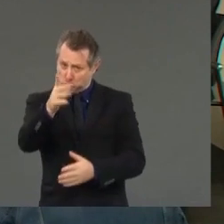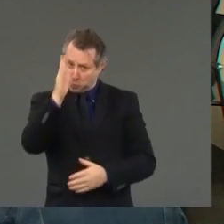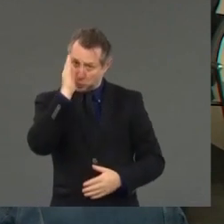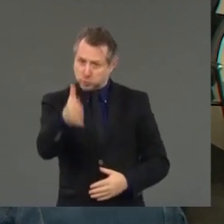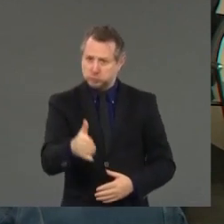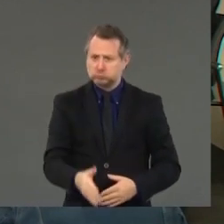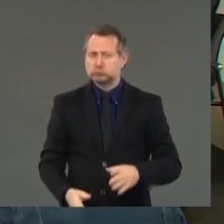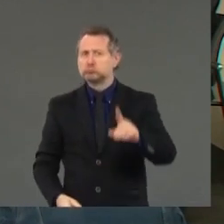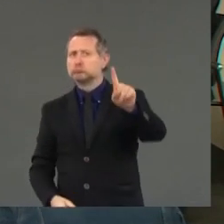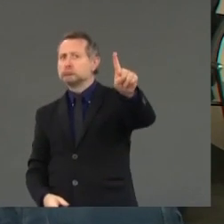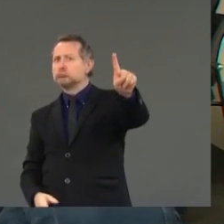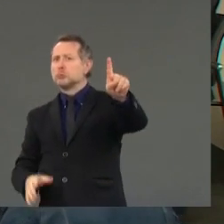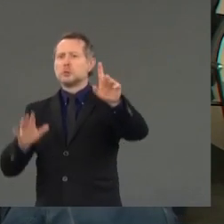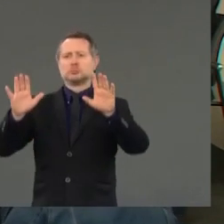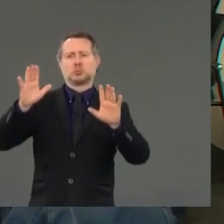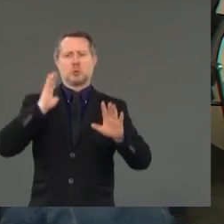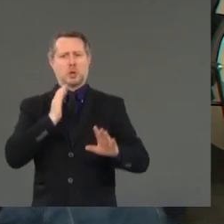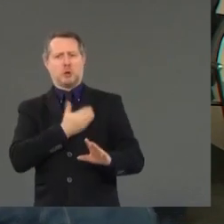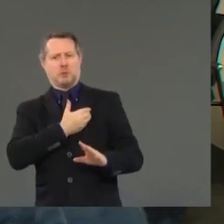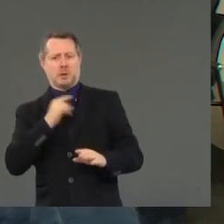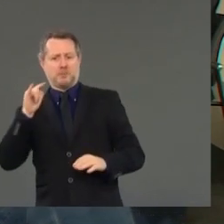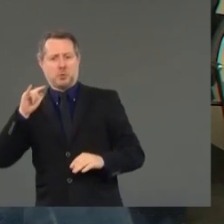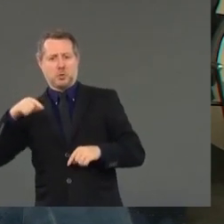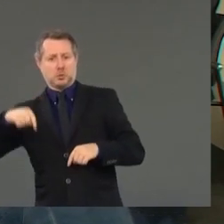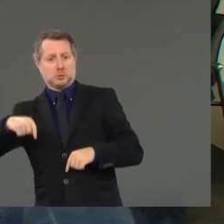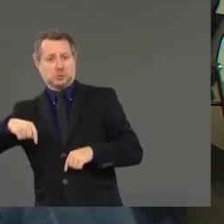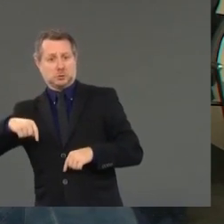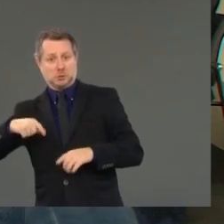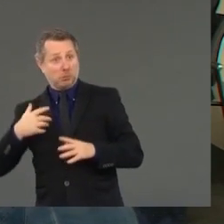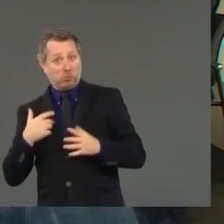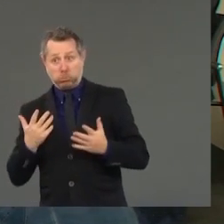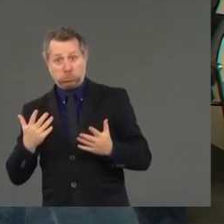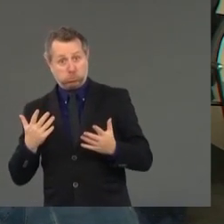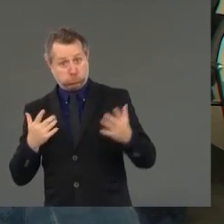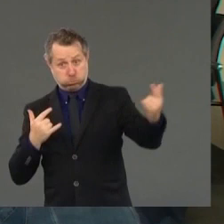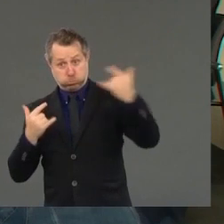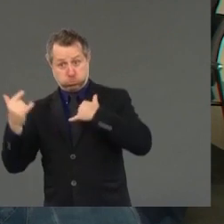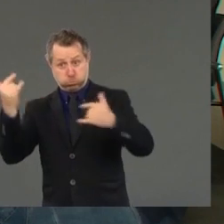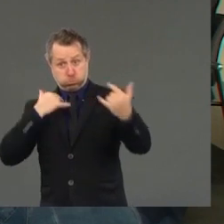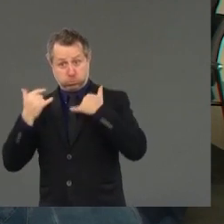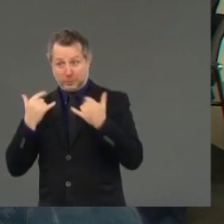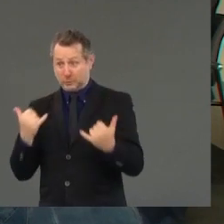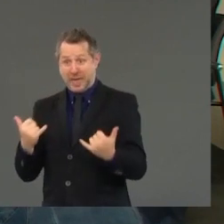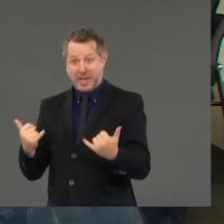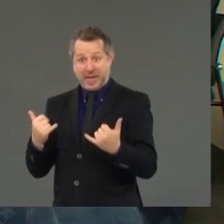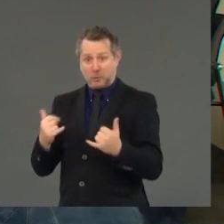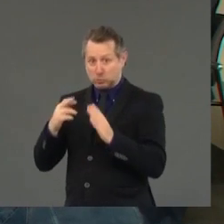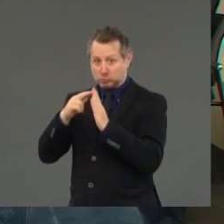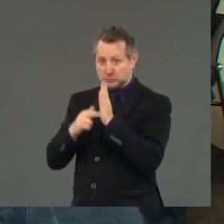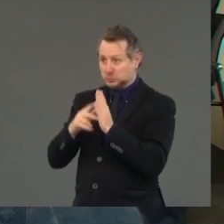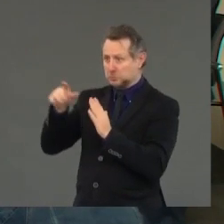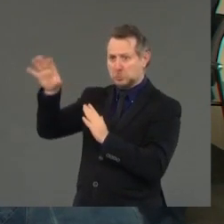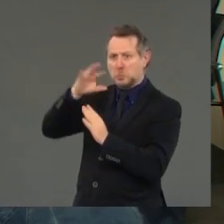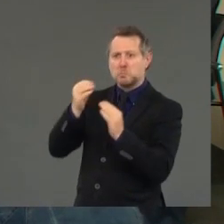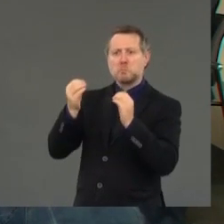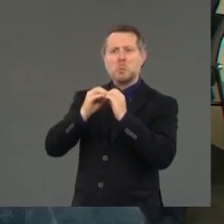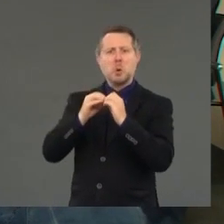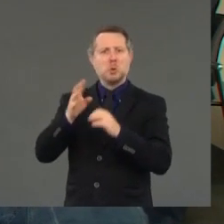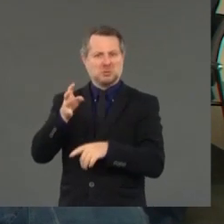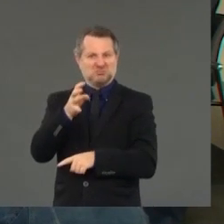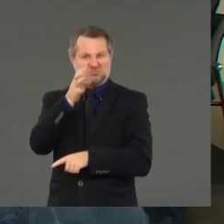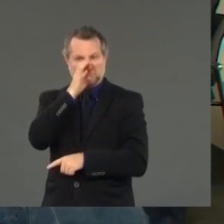WHAT DO YOU DO AS THE GOVERNOR